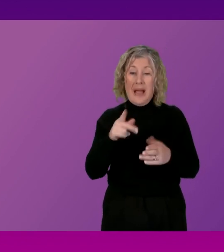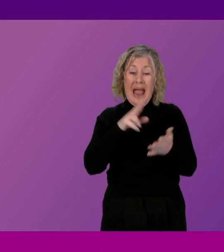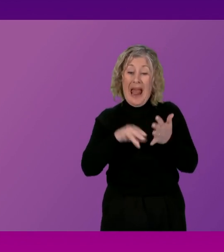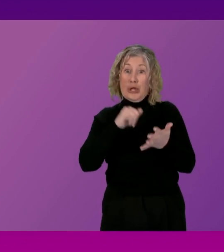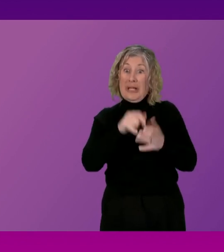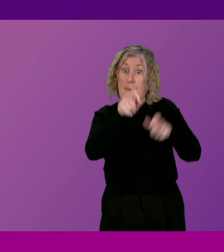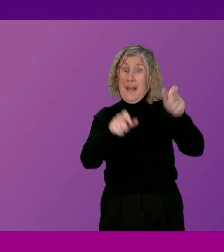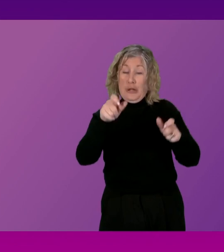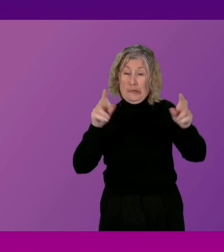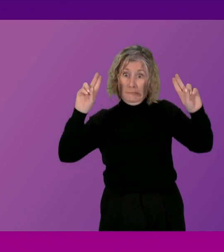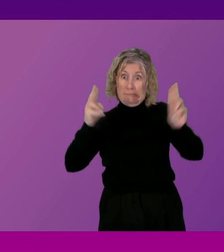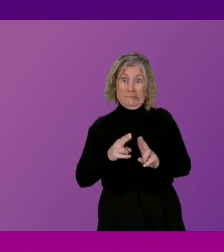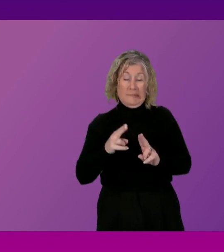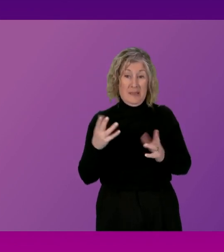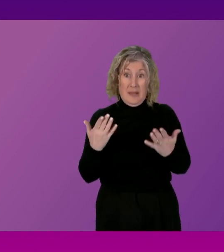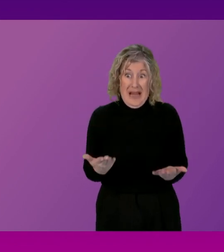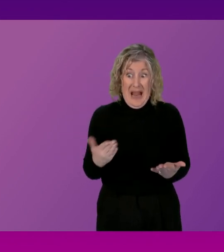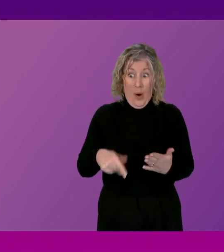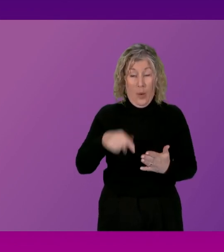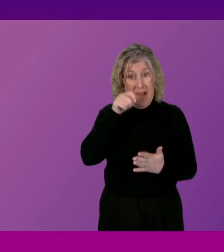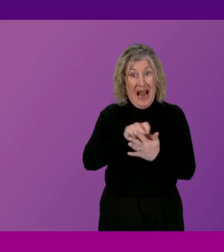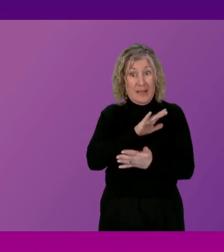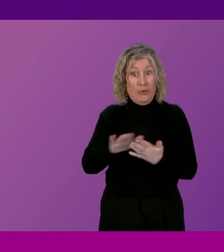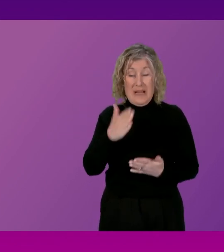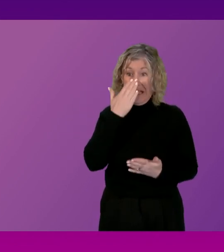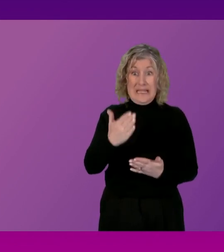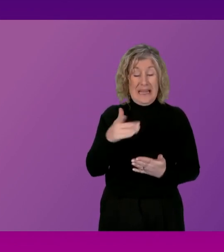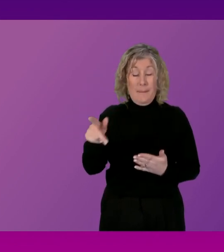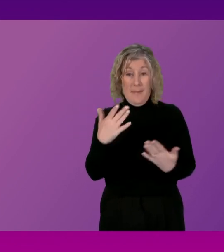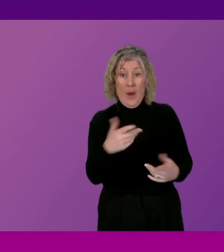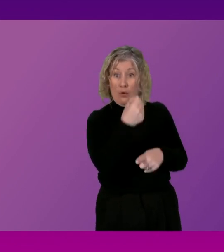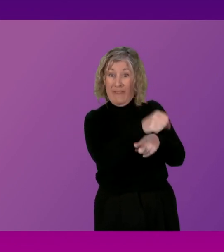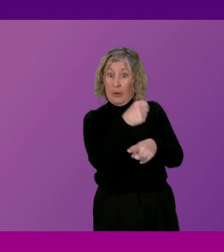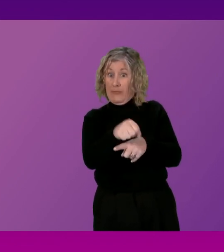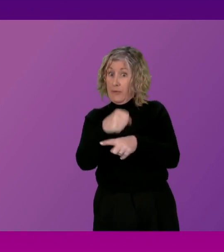of reports that some dentists in Edinburgh are ceasing to accept NHS patients altogether.